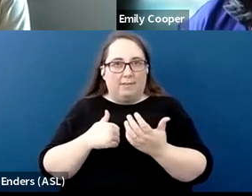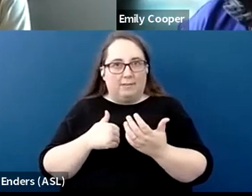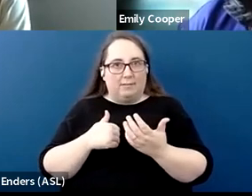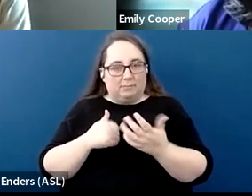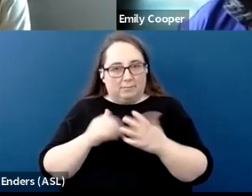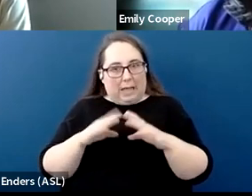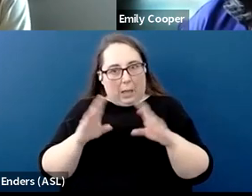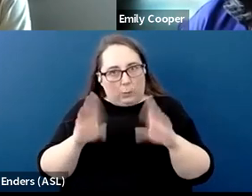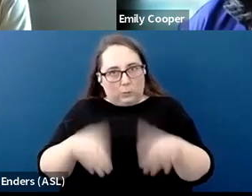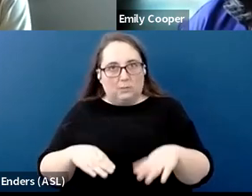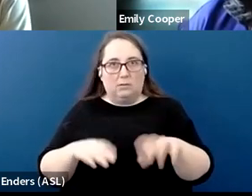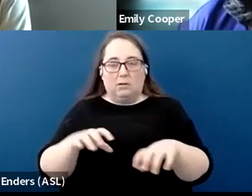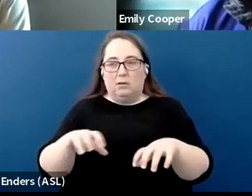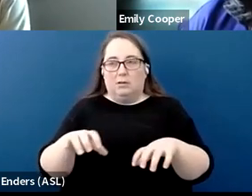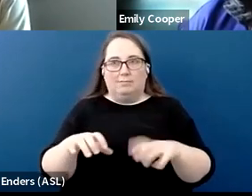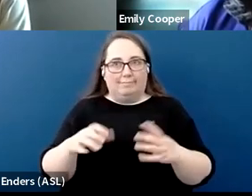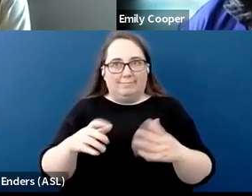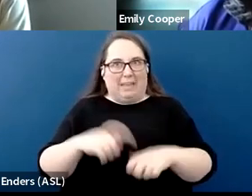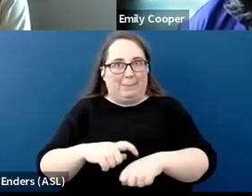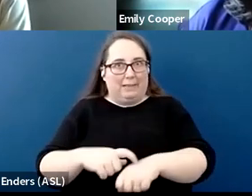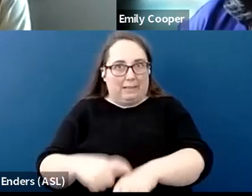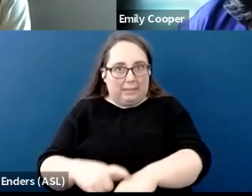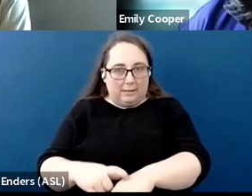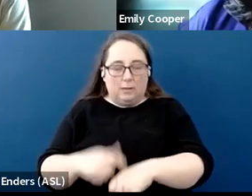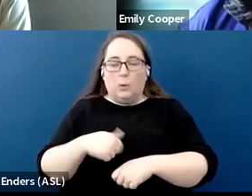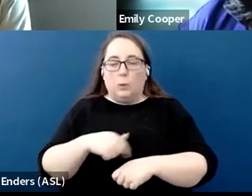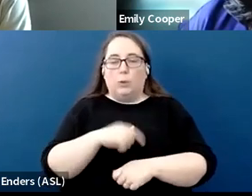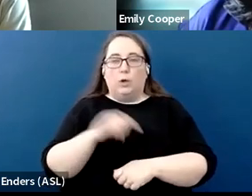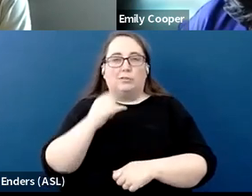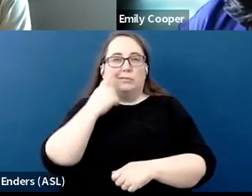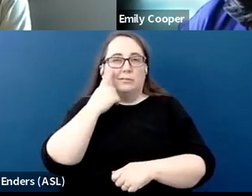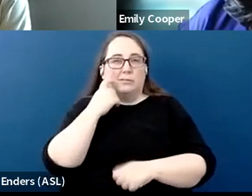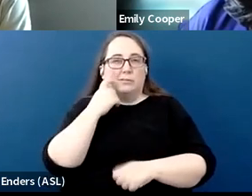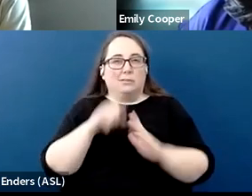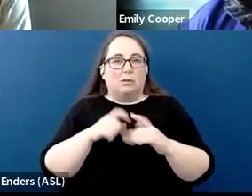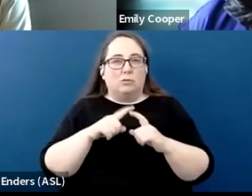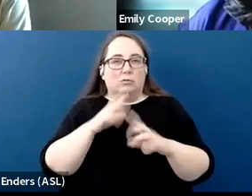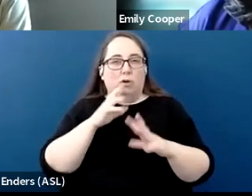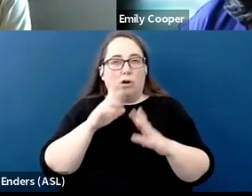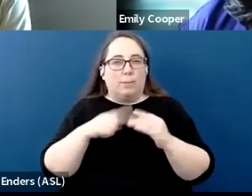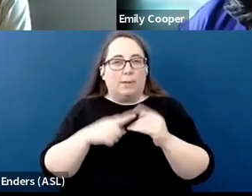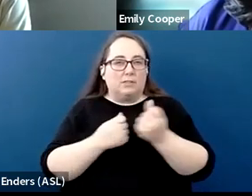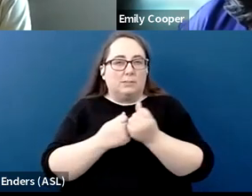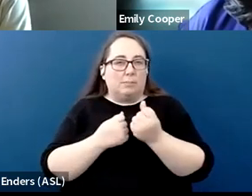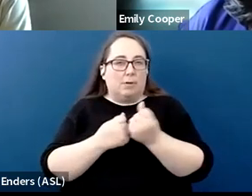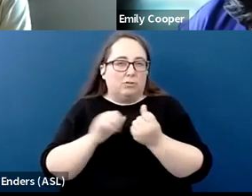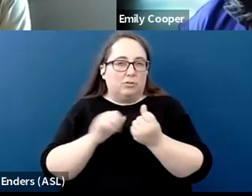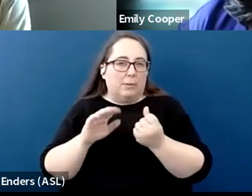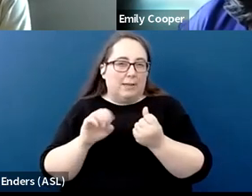So there should be some arrangements to relationship there with housing authority to get mainstream vouchers out to those folks.